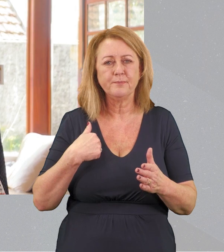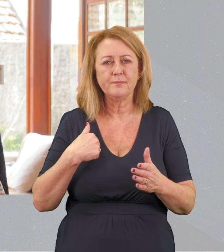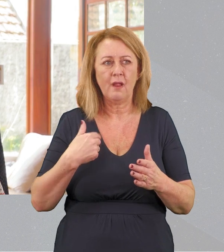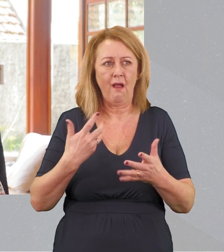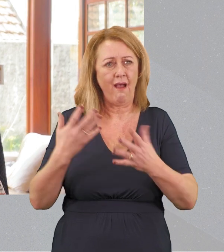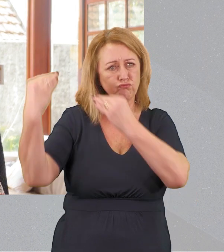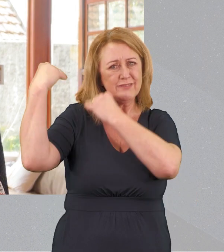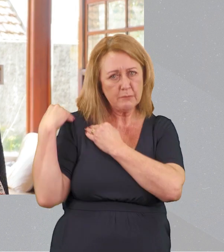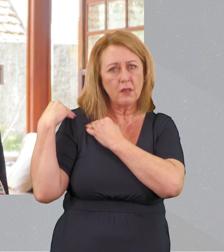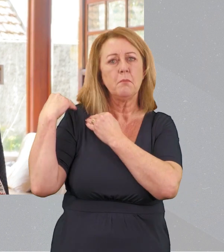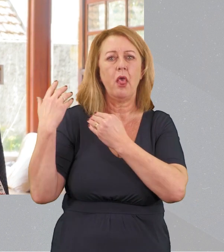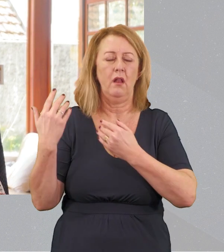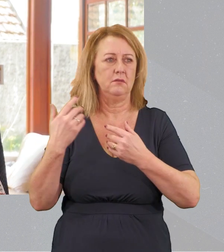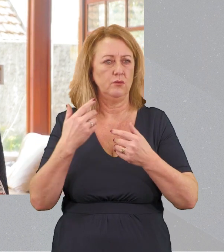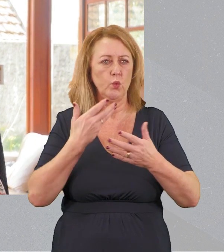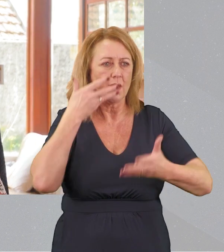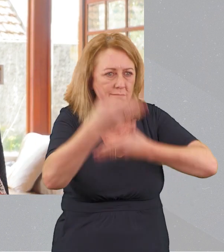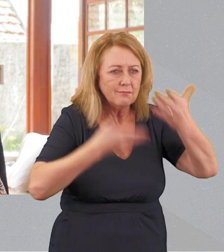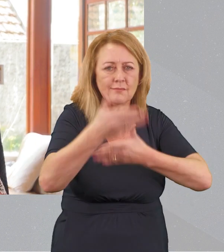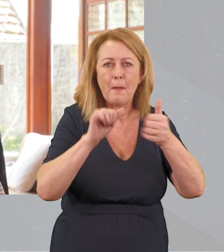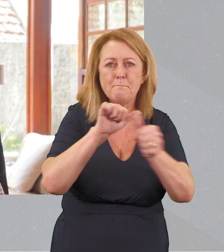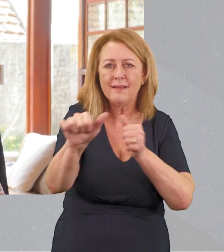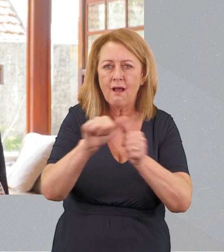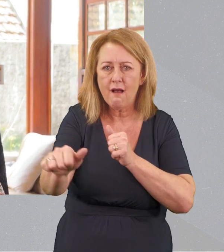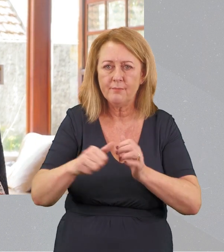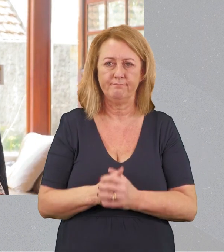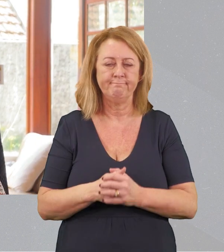we need to accept our responsibility to better communicate.